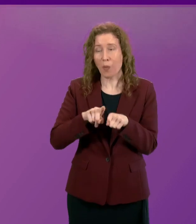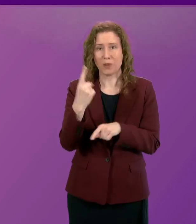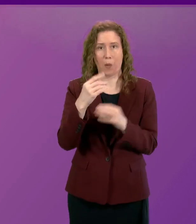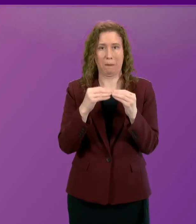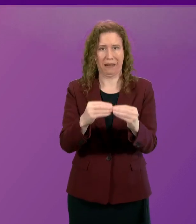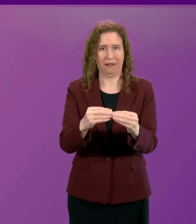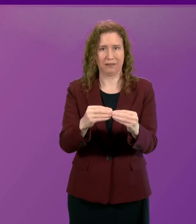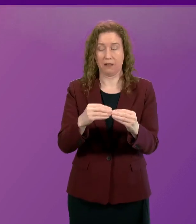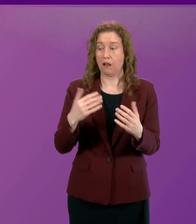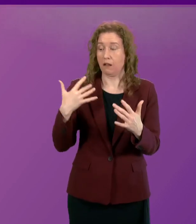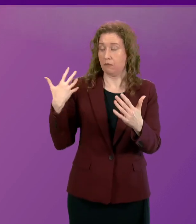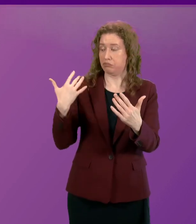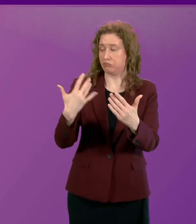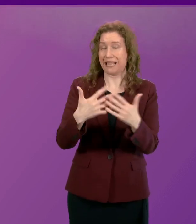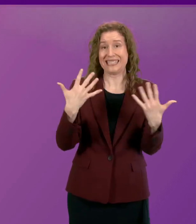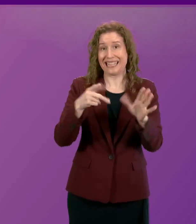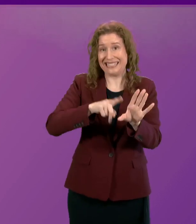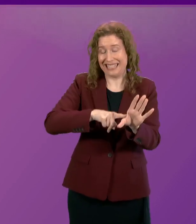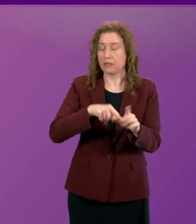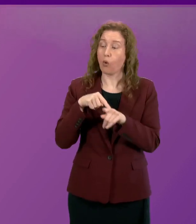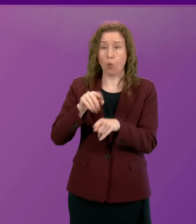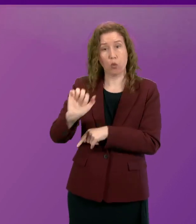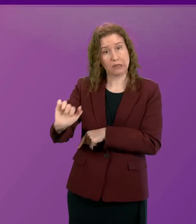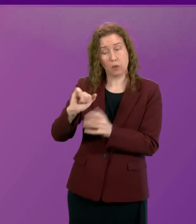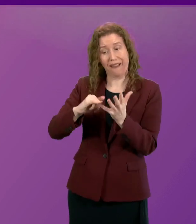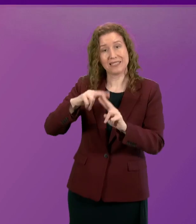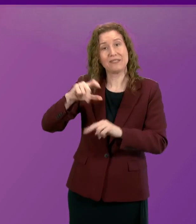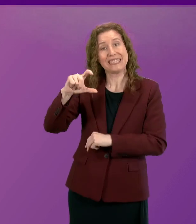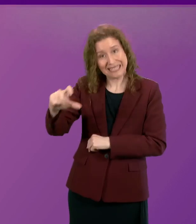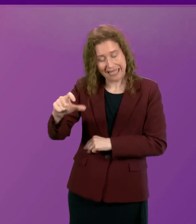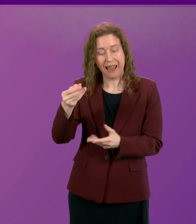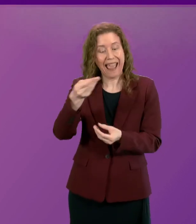Over the past 10 years, according to the SFC, the economic performance gap